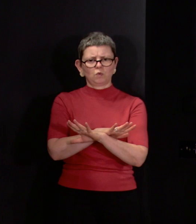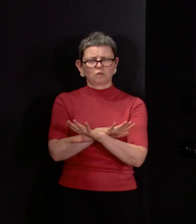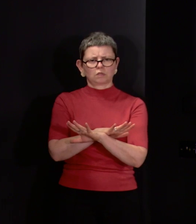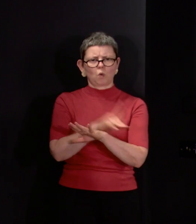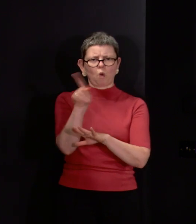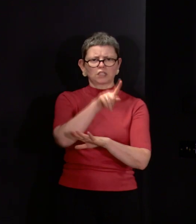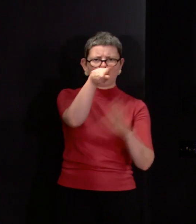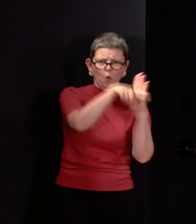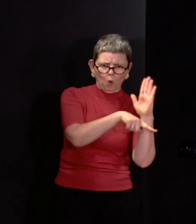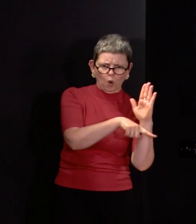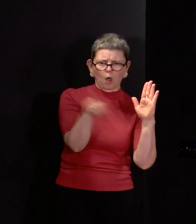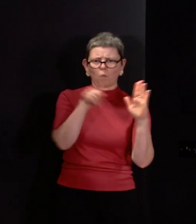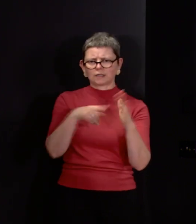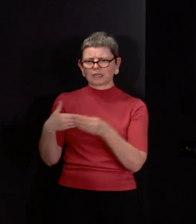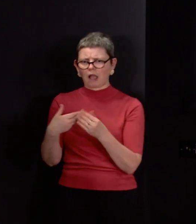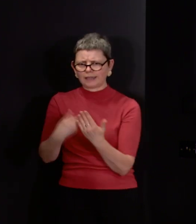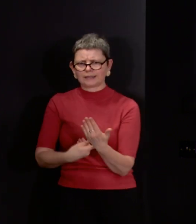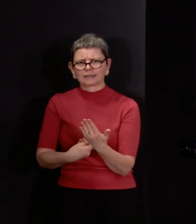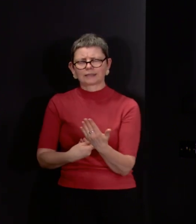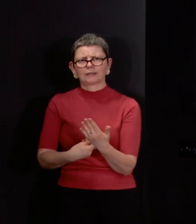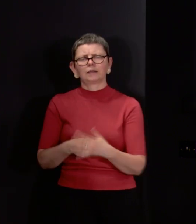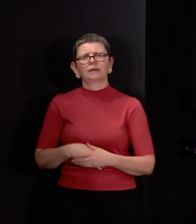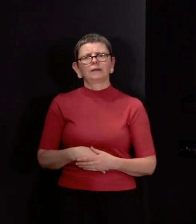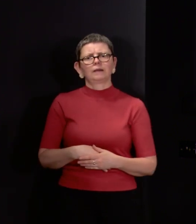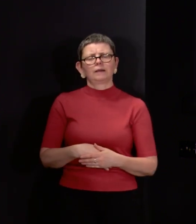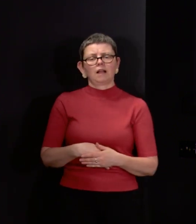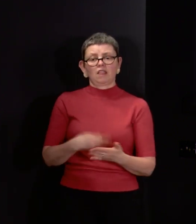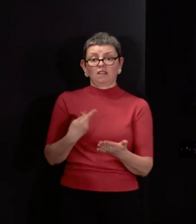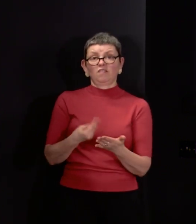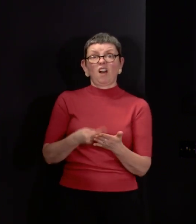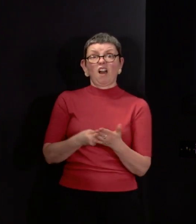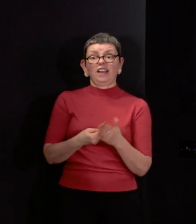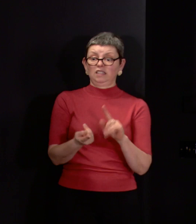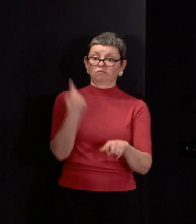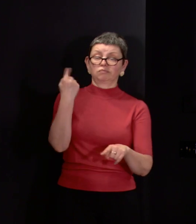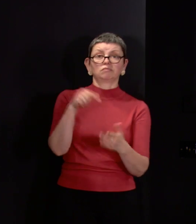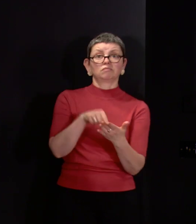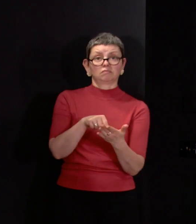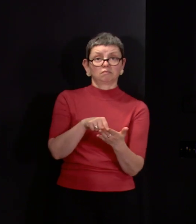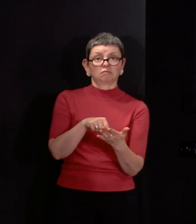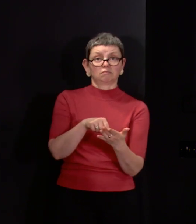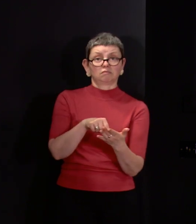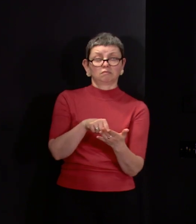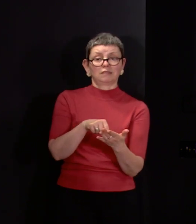issue of the fixed penalties, I have absolutely no doubt in my own mind that given the demands